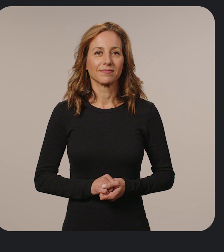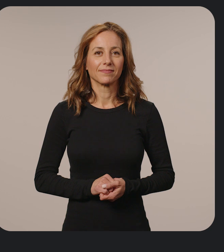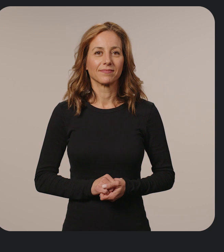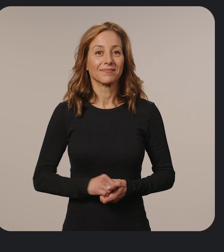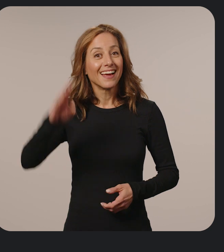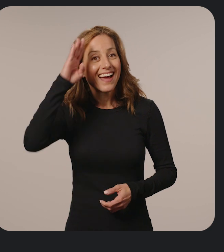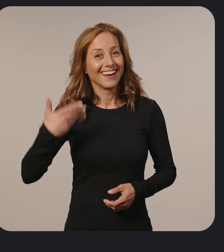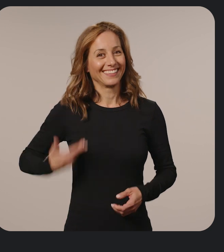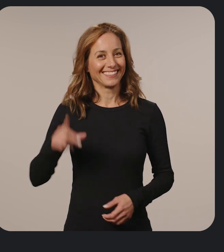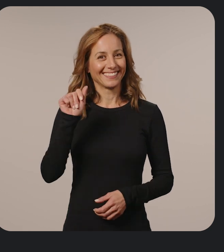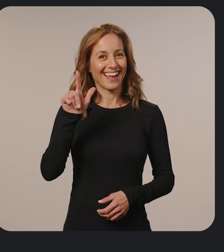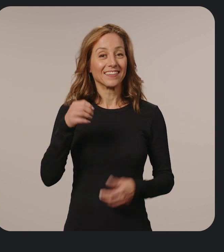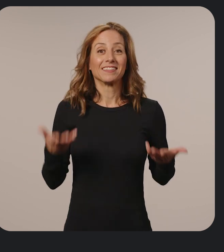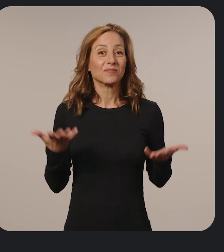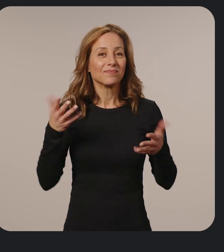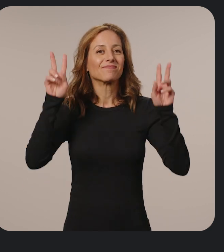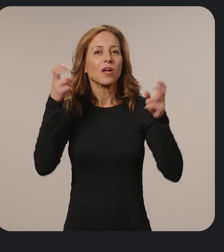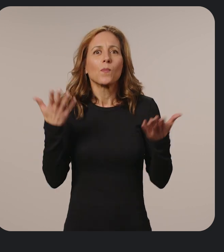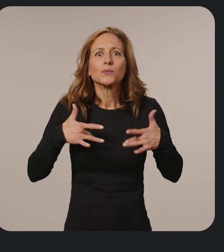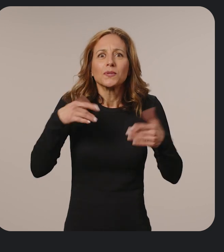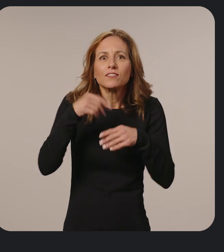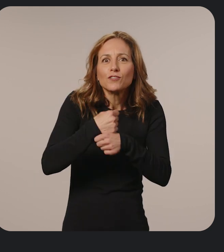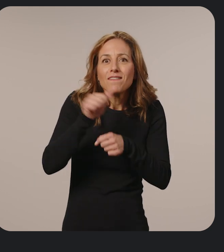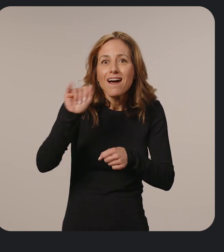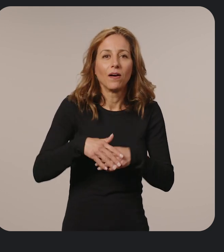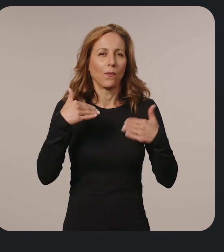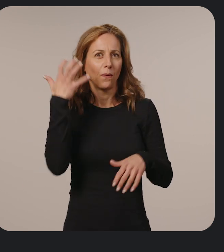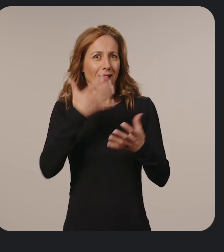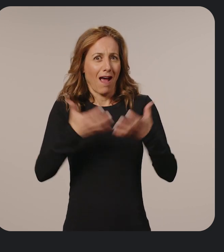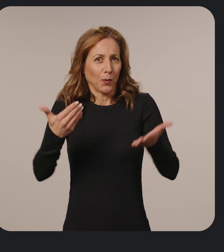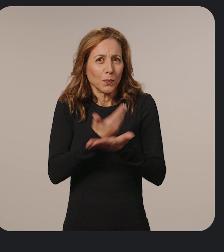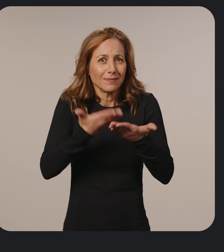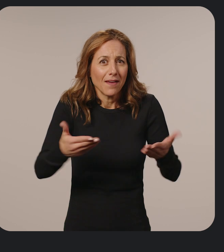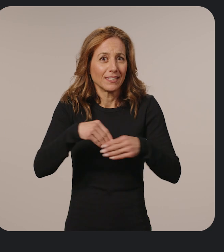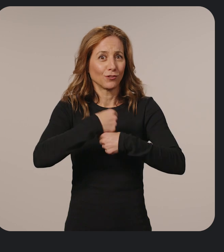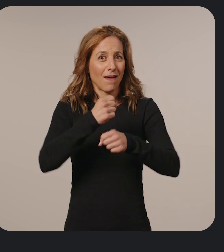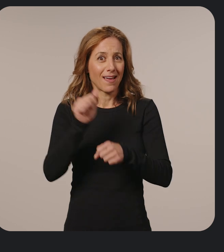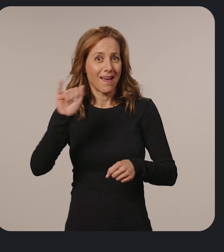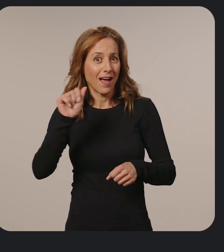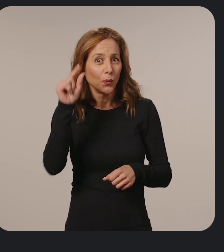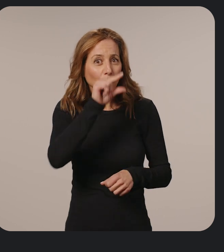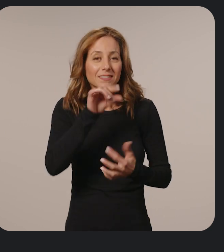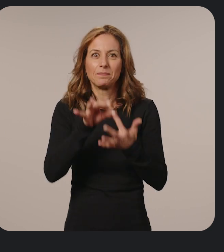Hey, I'm Dale. And this is what's new in generative AI. And boy, is there a lot of new stuff to talk about in generative AI at Google, especially